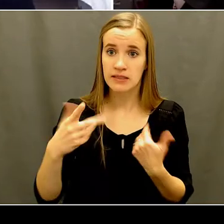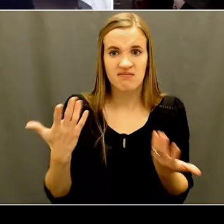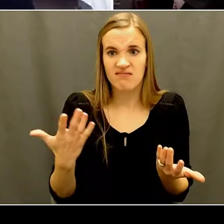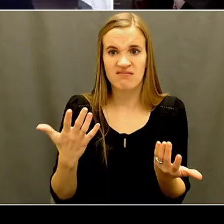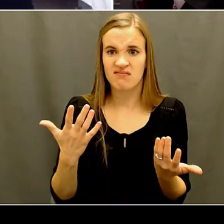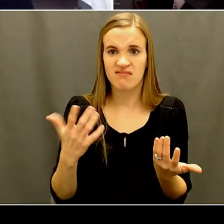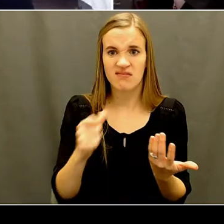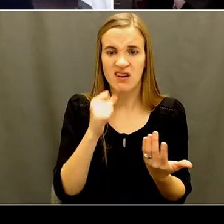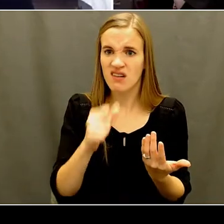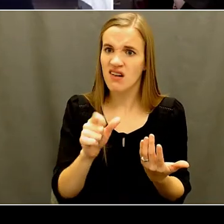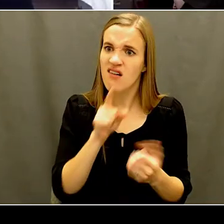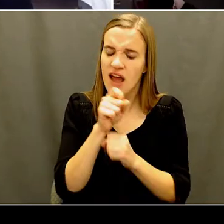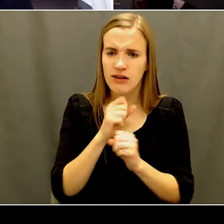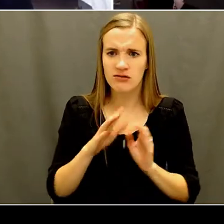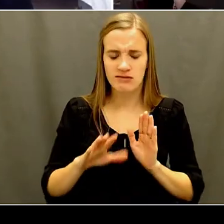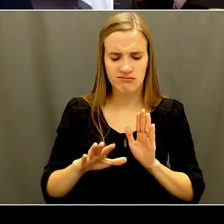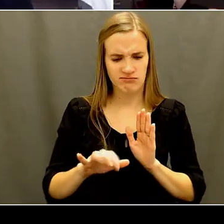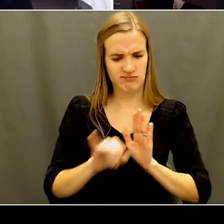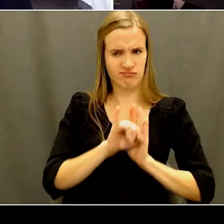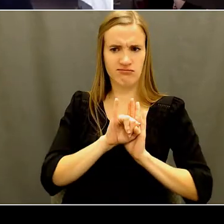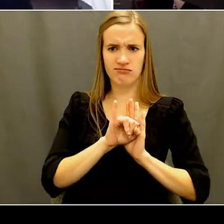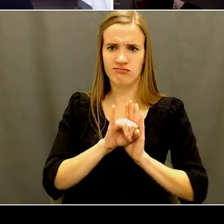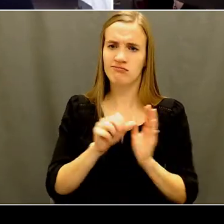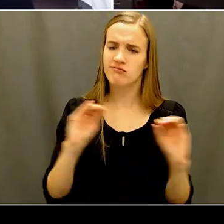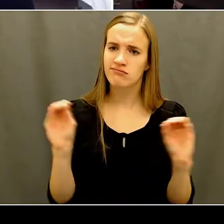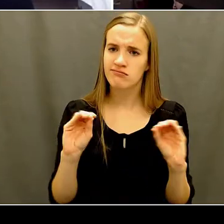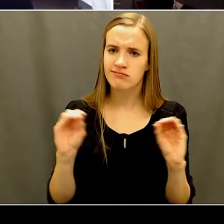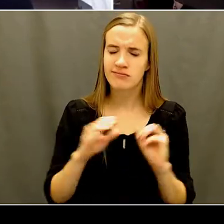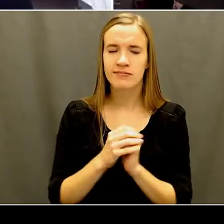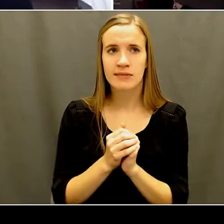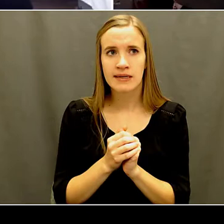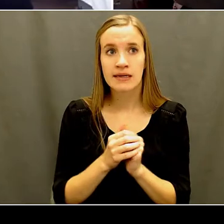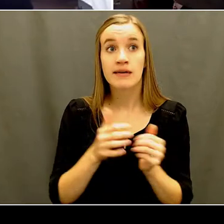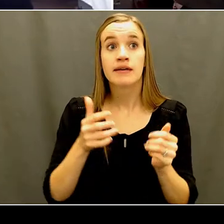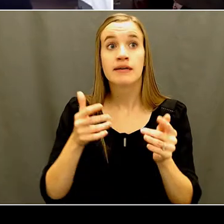took my first speech and debate class. And that was something that I was